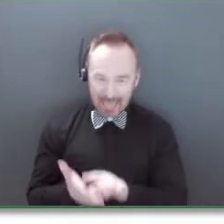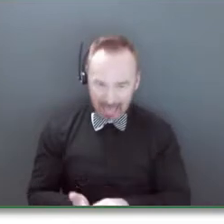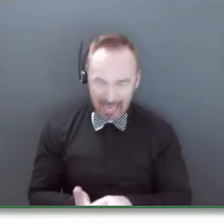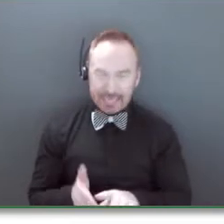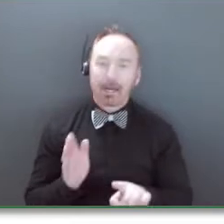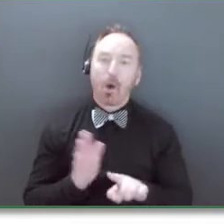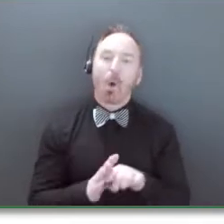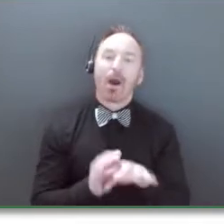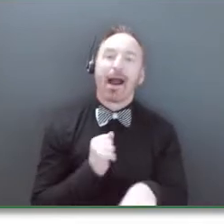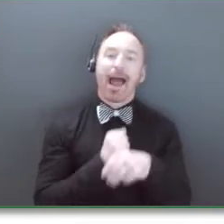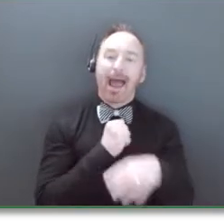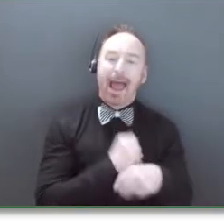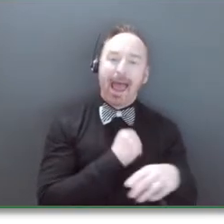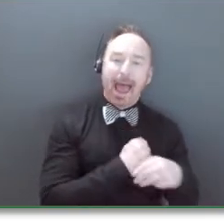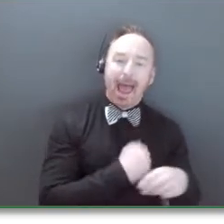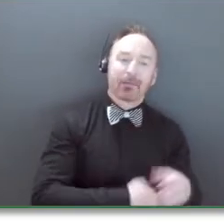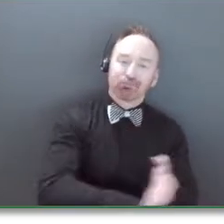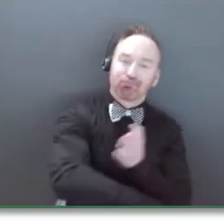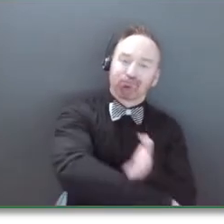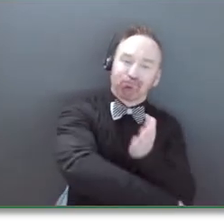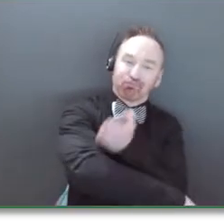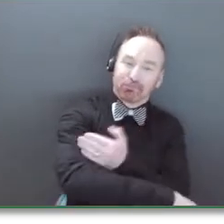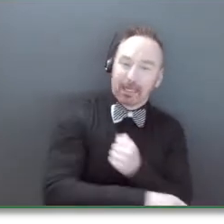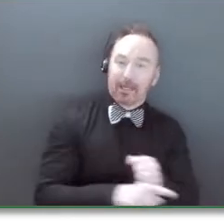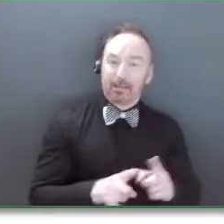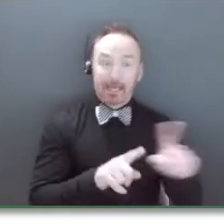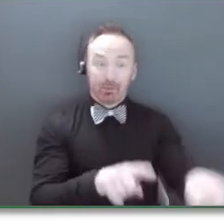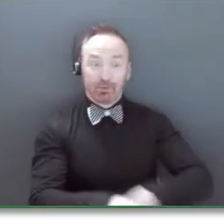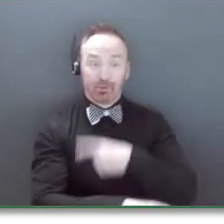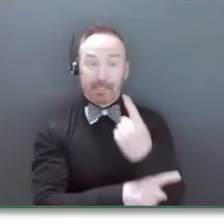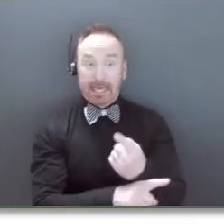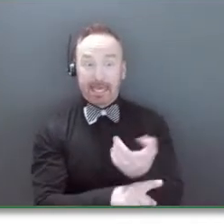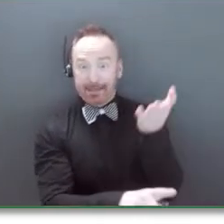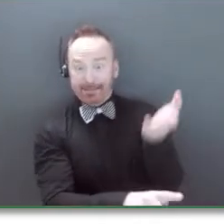of equipment that that it is today. The photo that you see there is is the